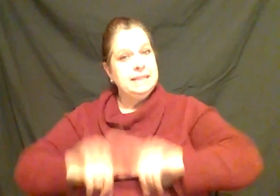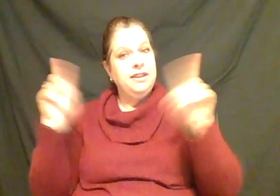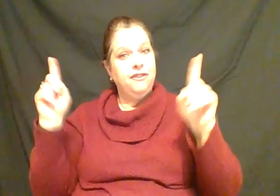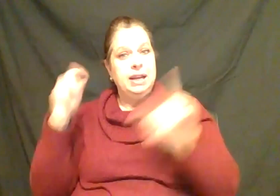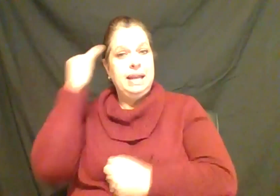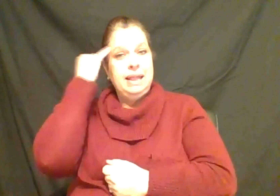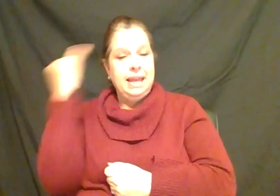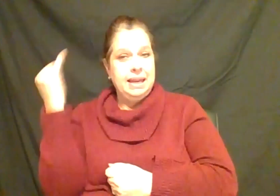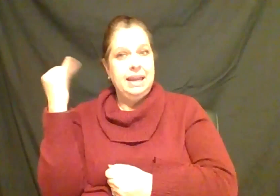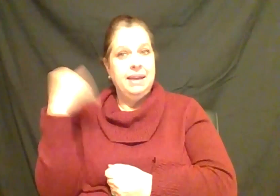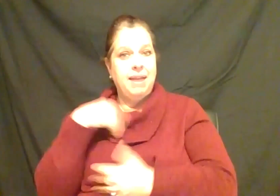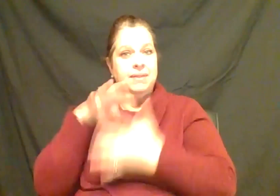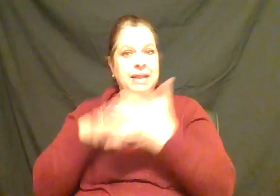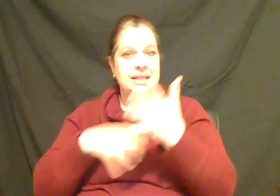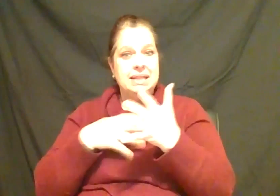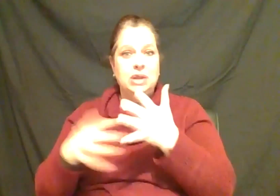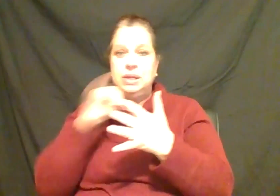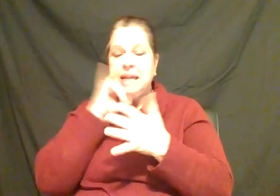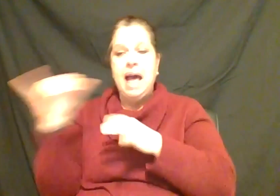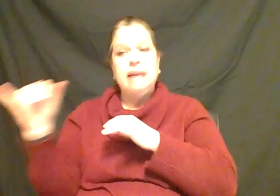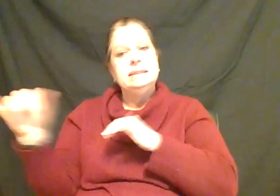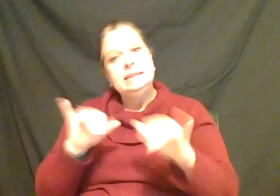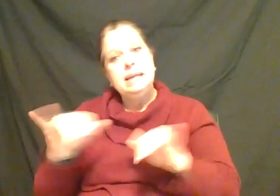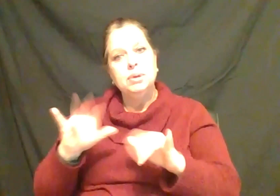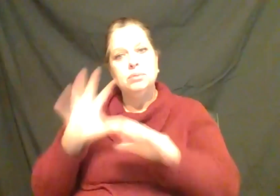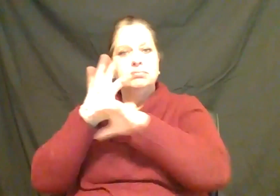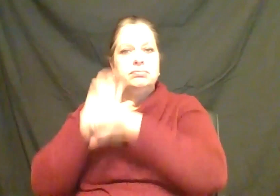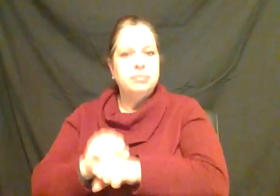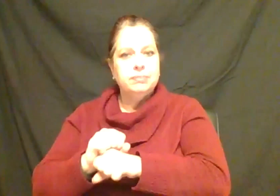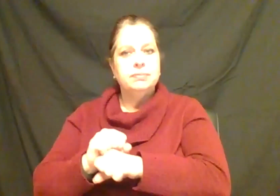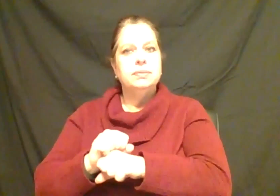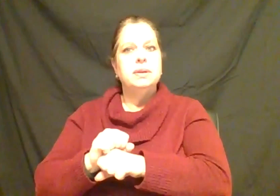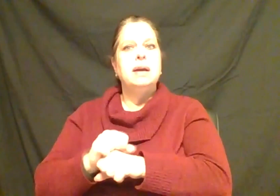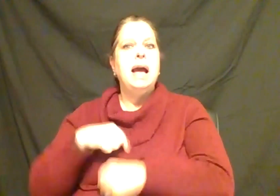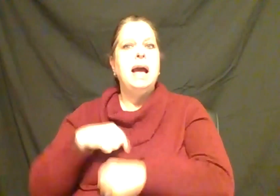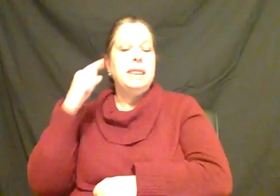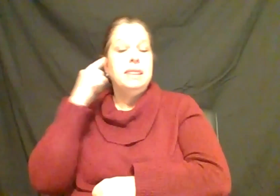a schedule that's not similar to what you've been accustomed to i think once you actually